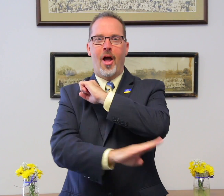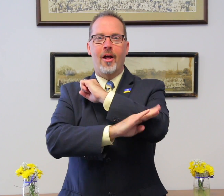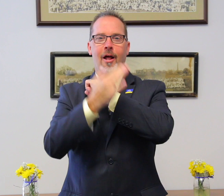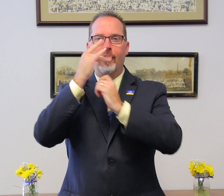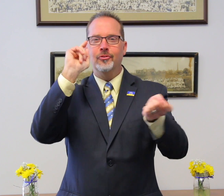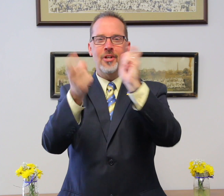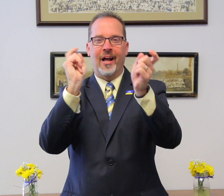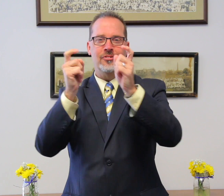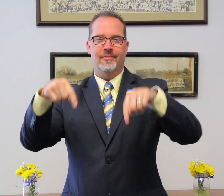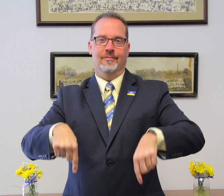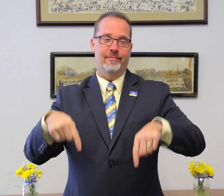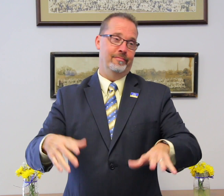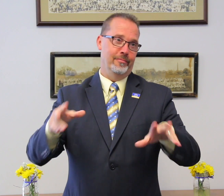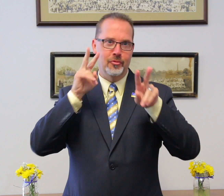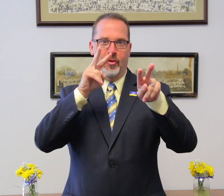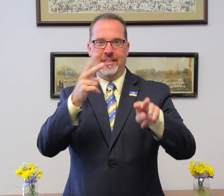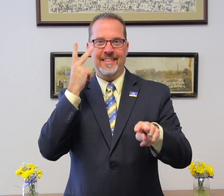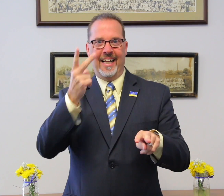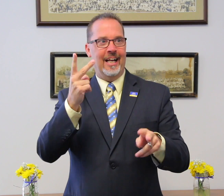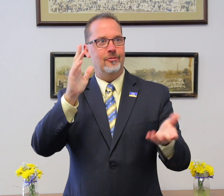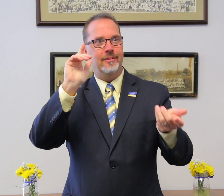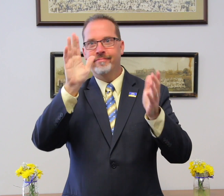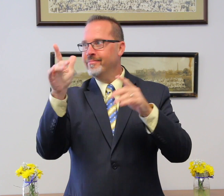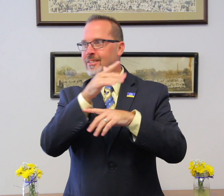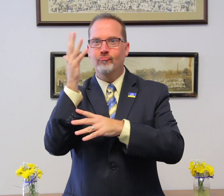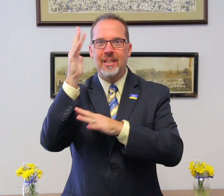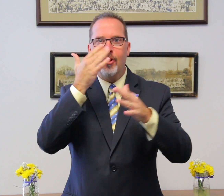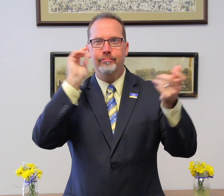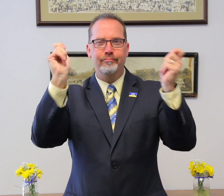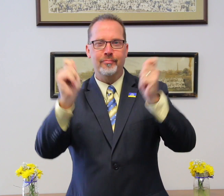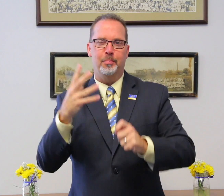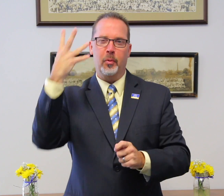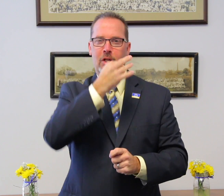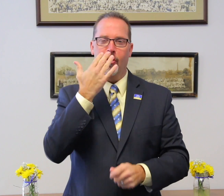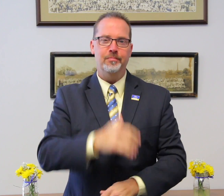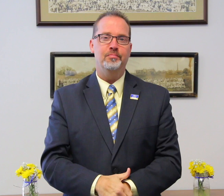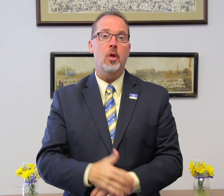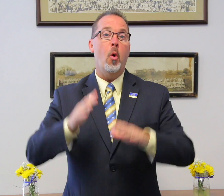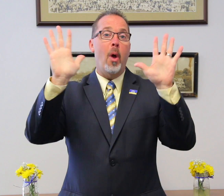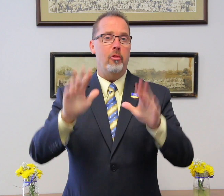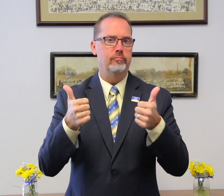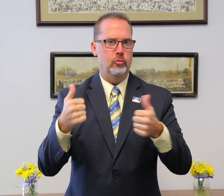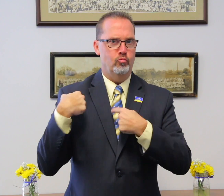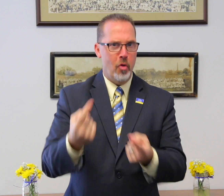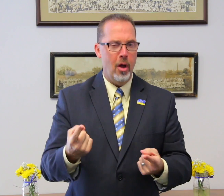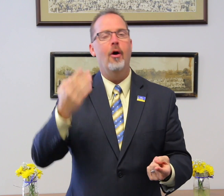changing of the seasons, the changing of the colors on the trees, and I look forward to welcoming in the beginning of Fall. We've had great weather so far but